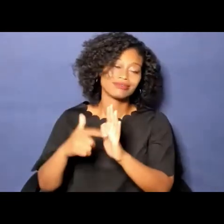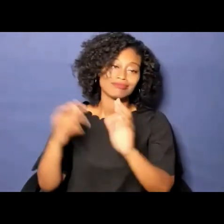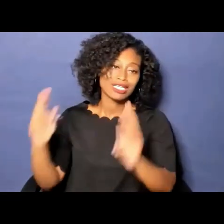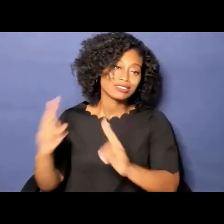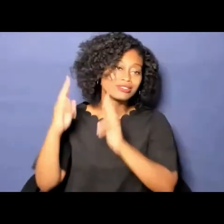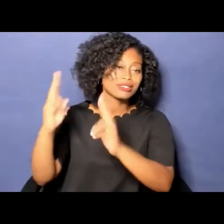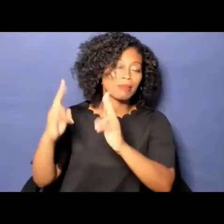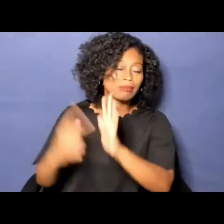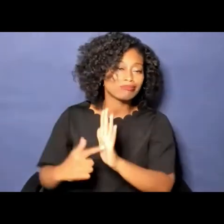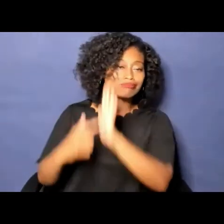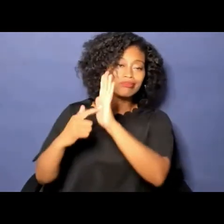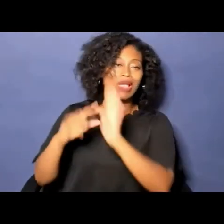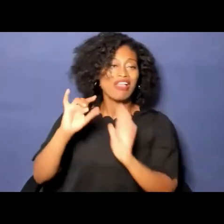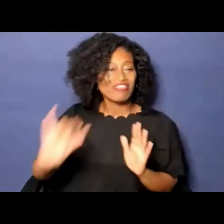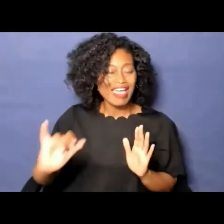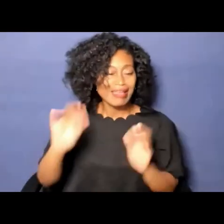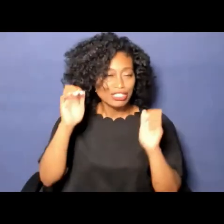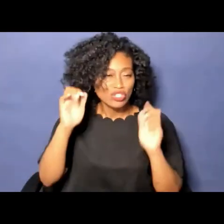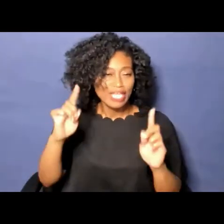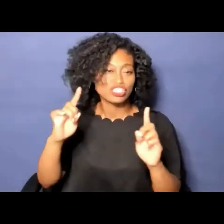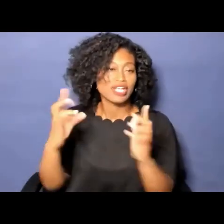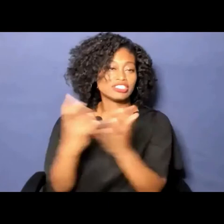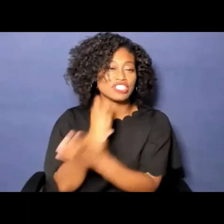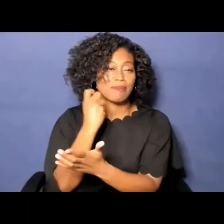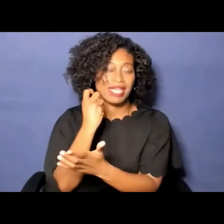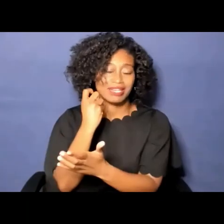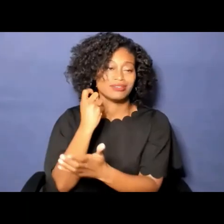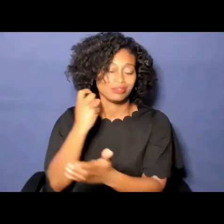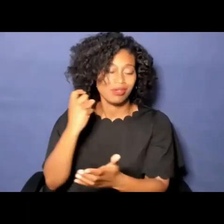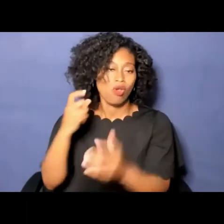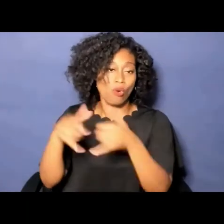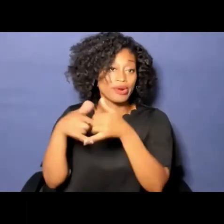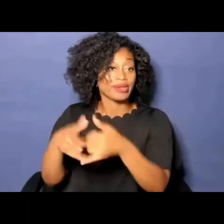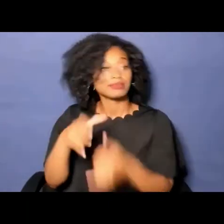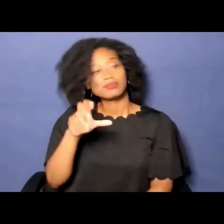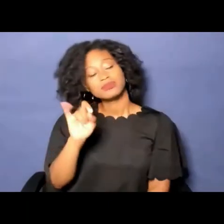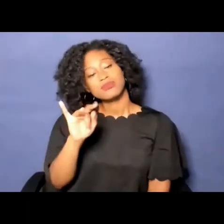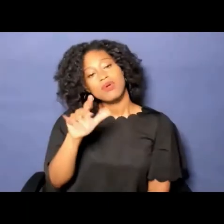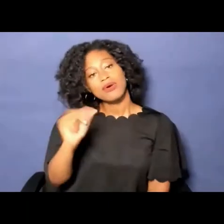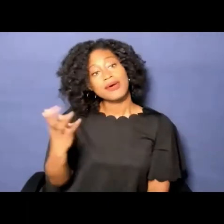She is a past president of the Association for the study of higher